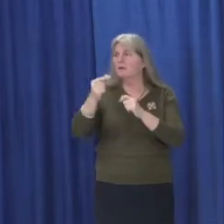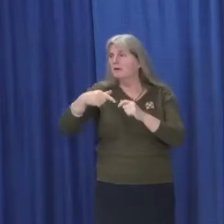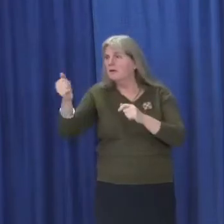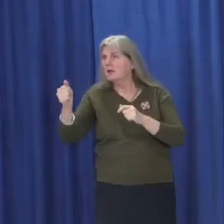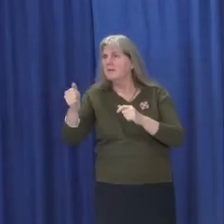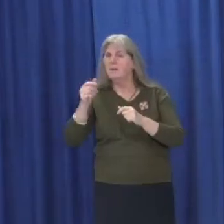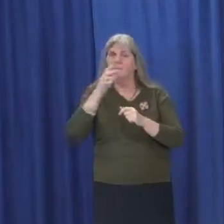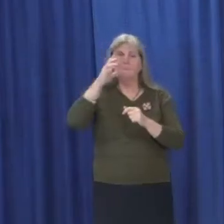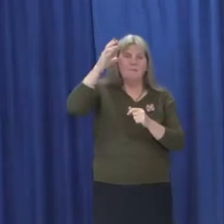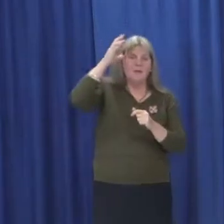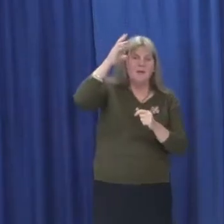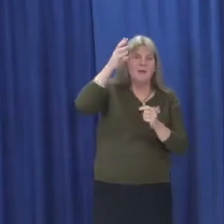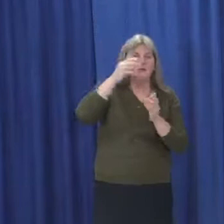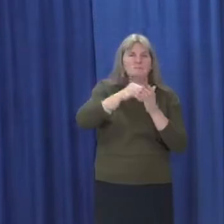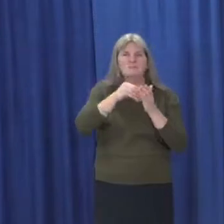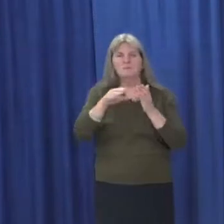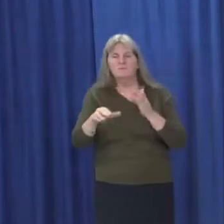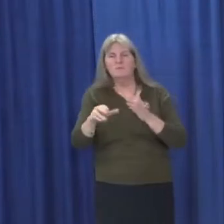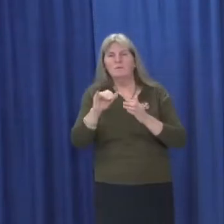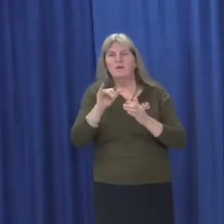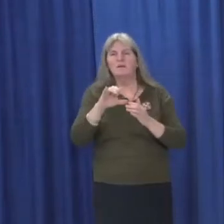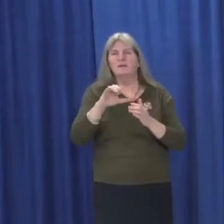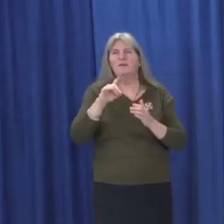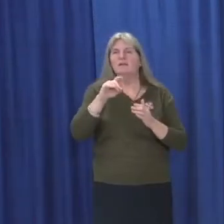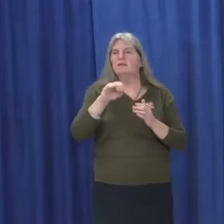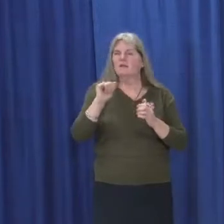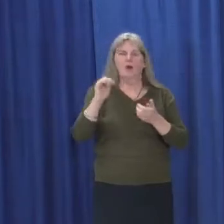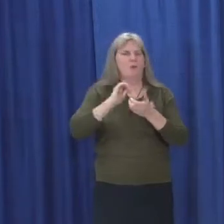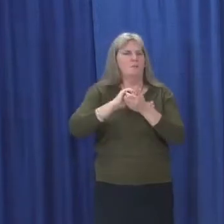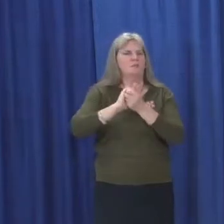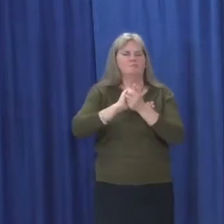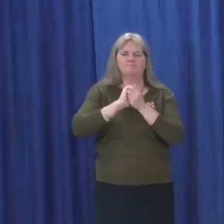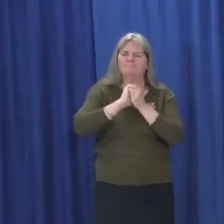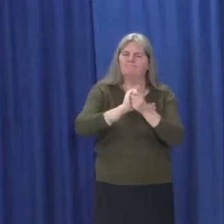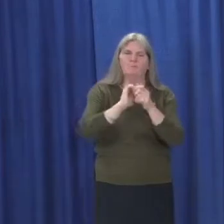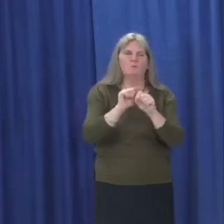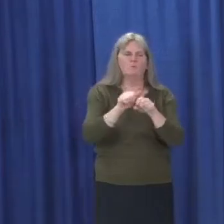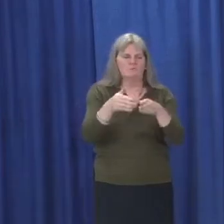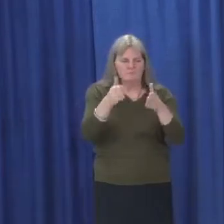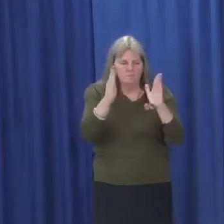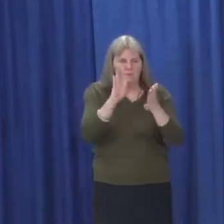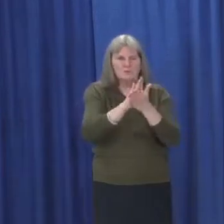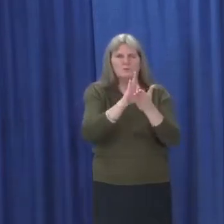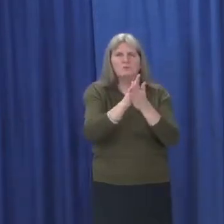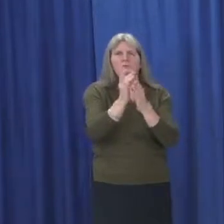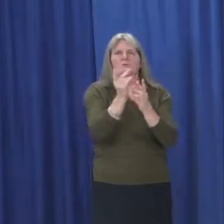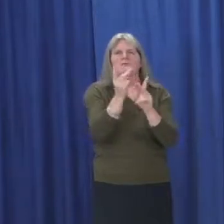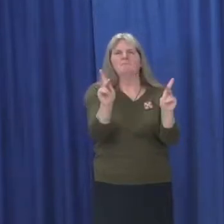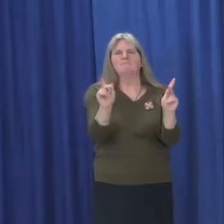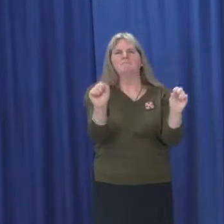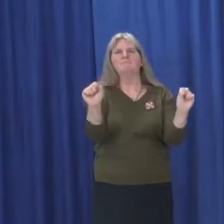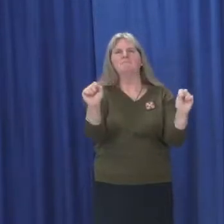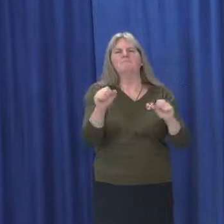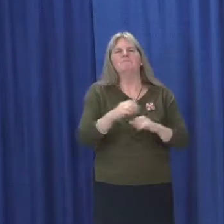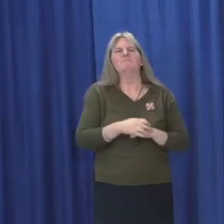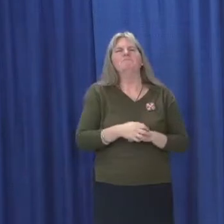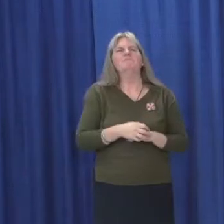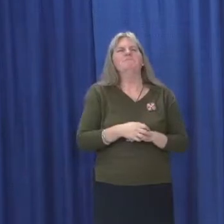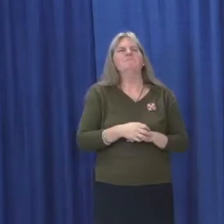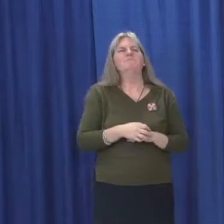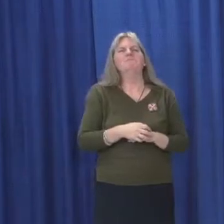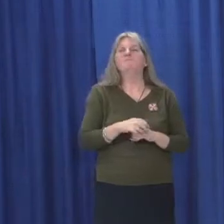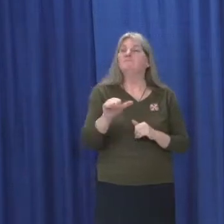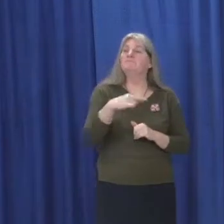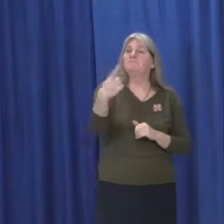and students and YCDC.